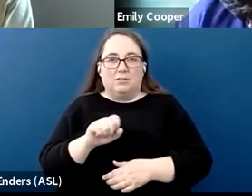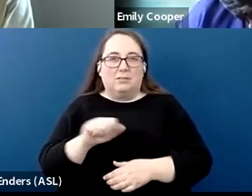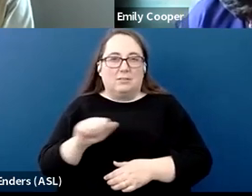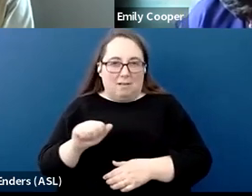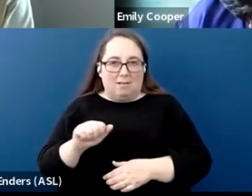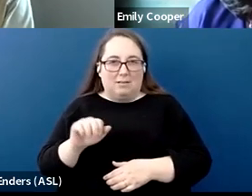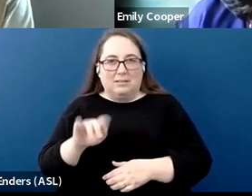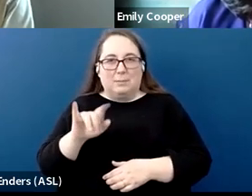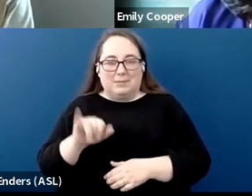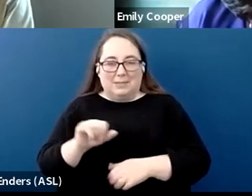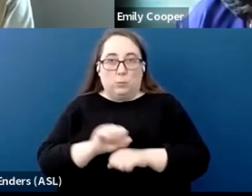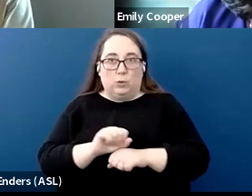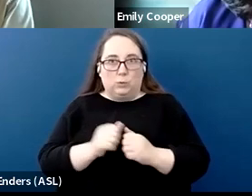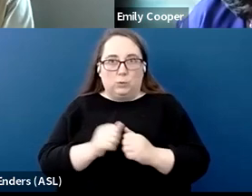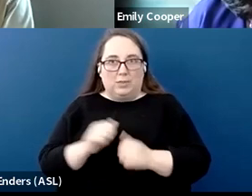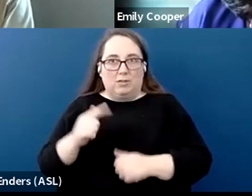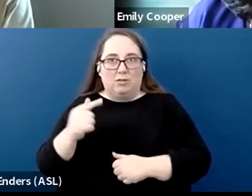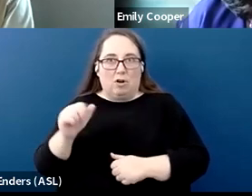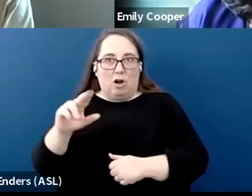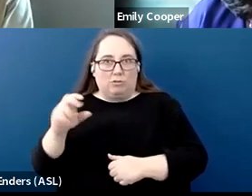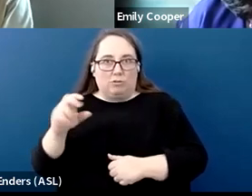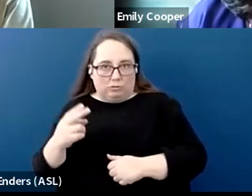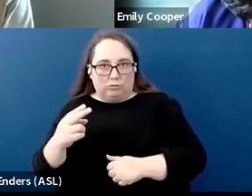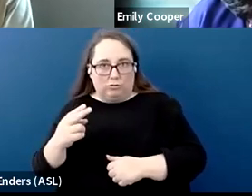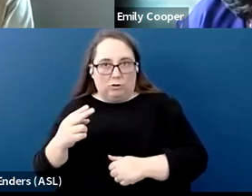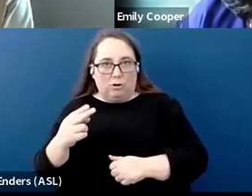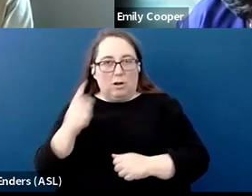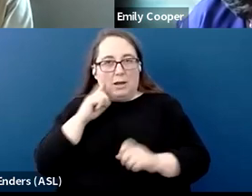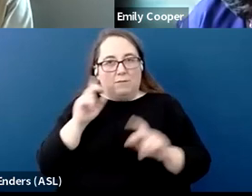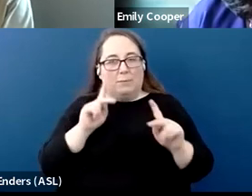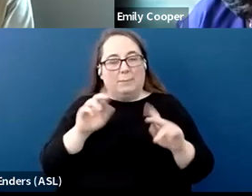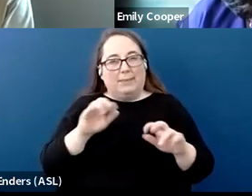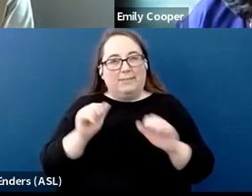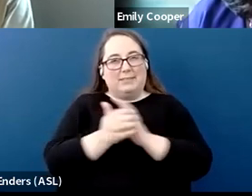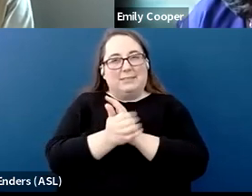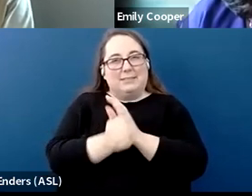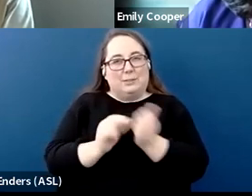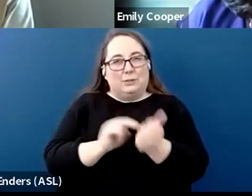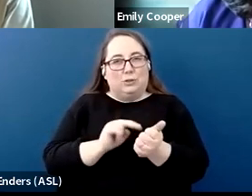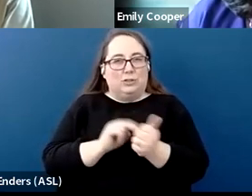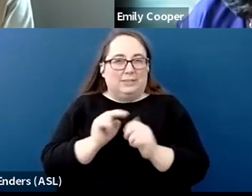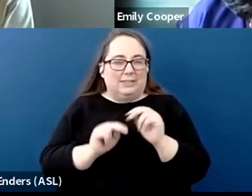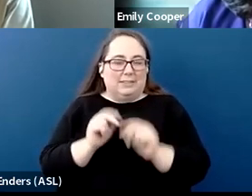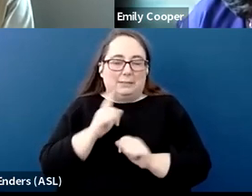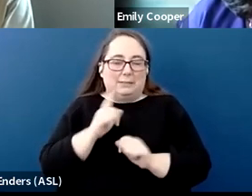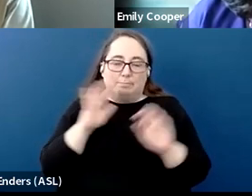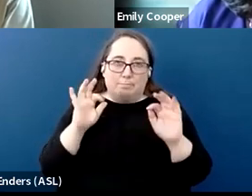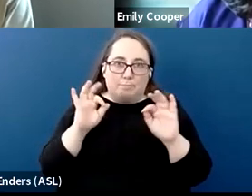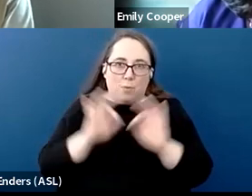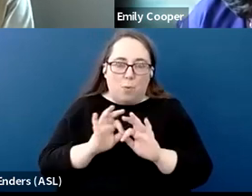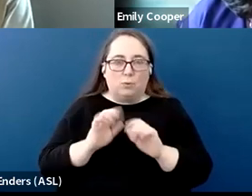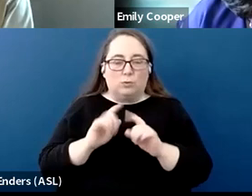We had a couple of questions about money follows the -- person.